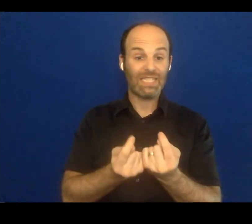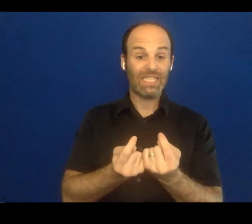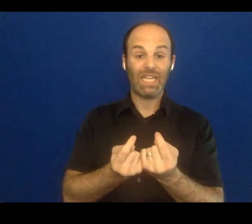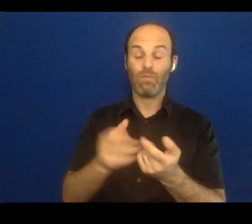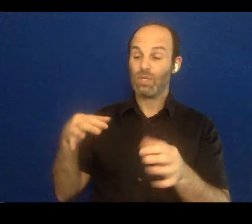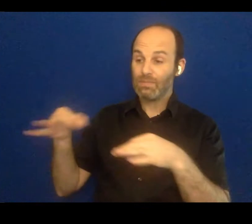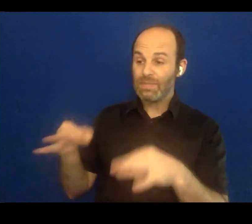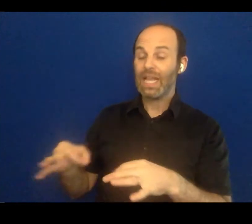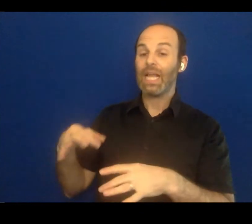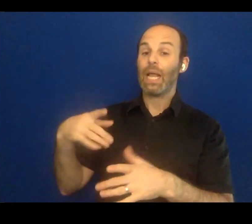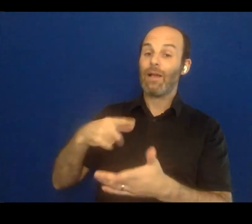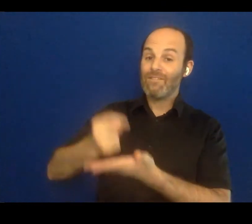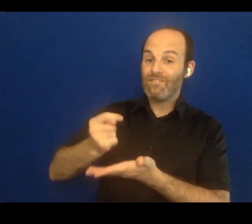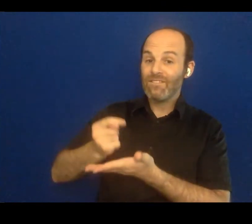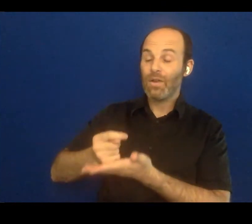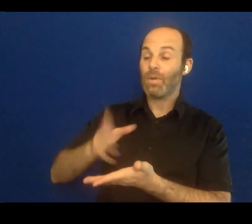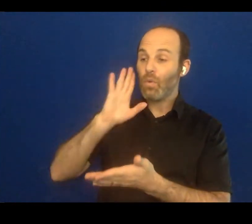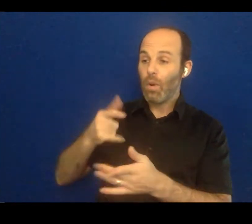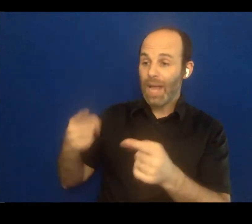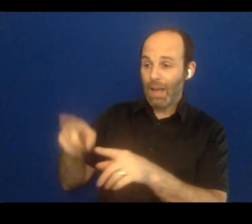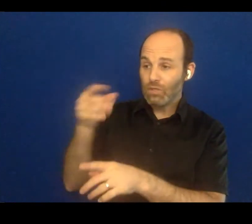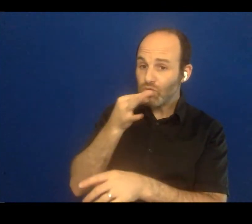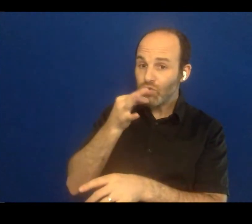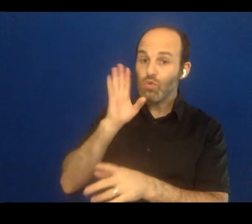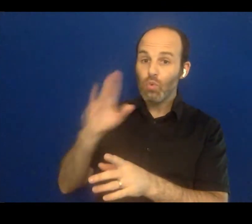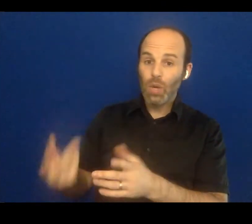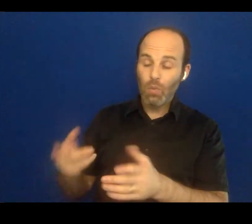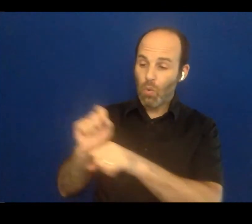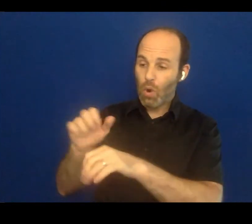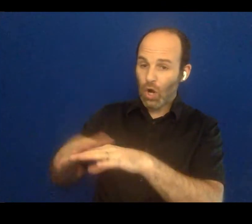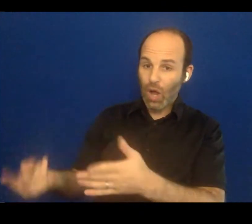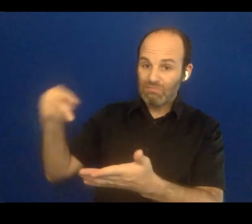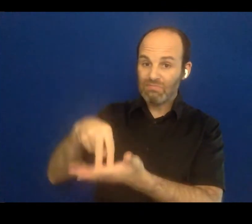THEY TALKED ABOUT HOW PT IS COMING SOON AND WE'LL GET YOU UP.